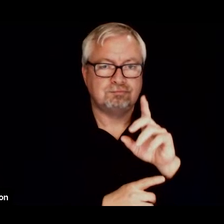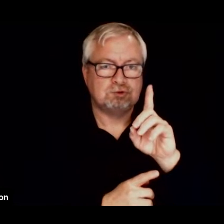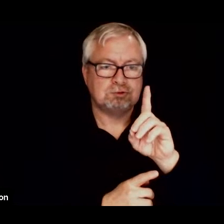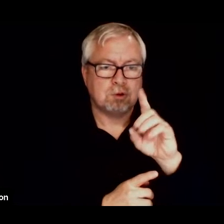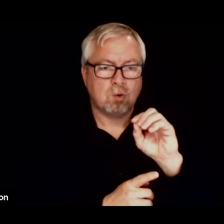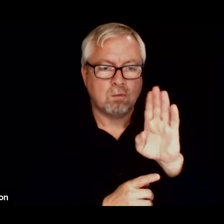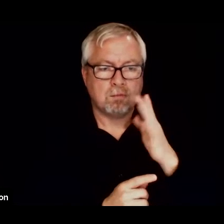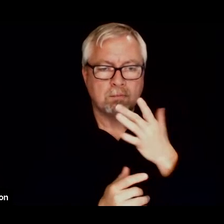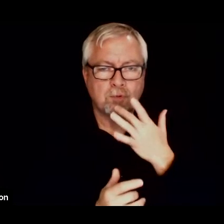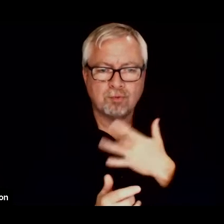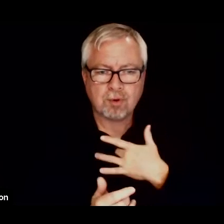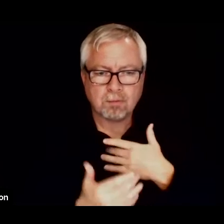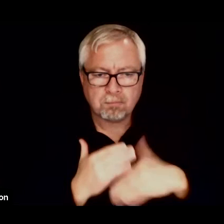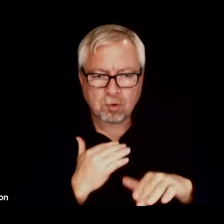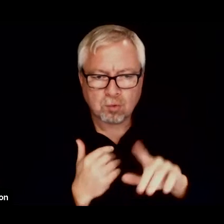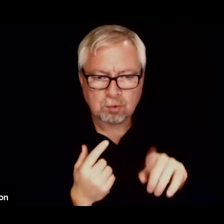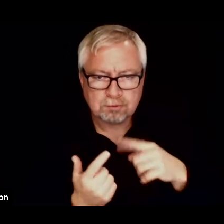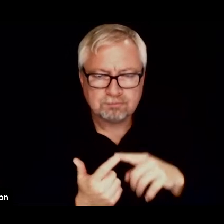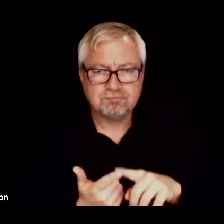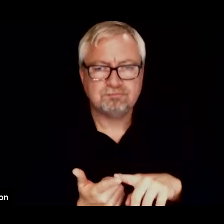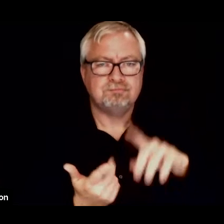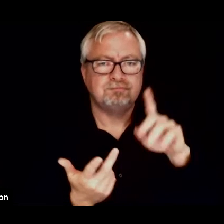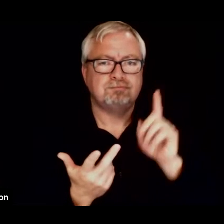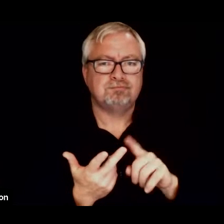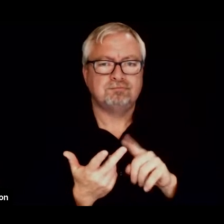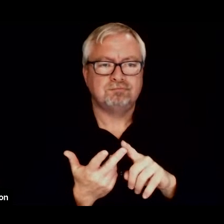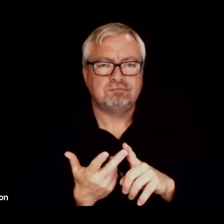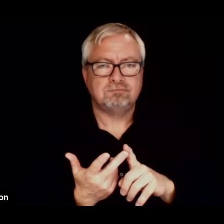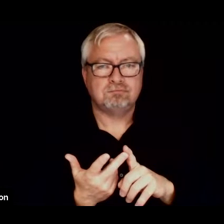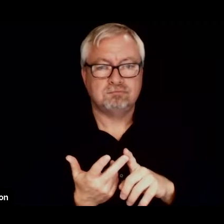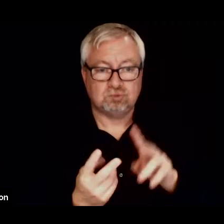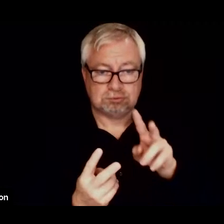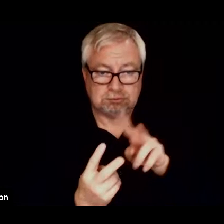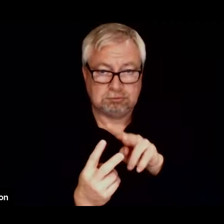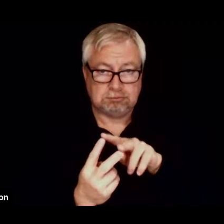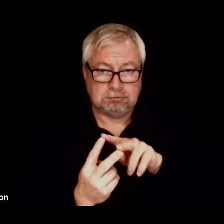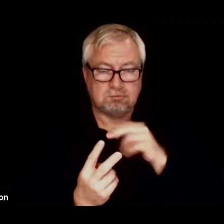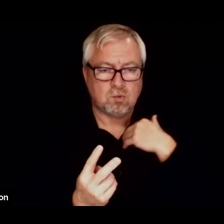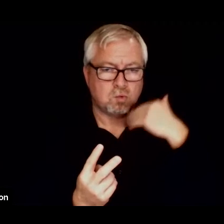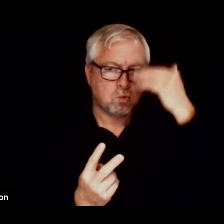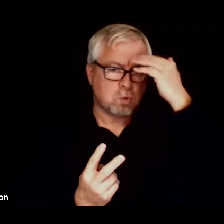they have a sense of the age of the individual vaccinated and the general geographic location